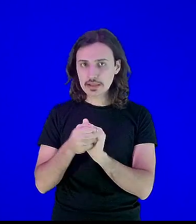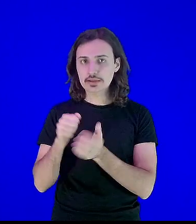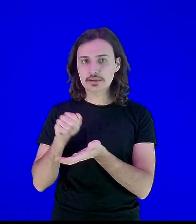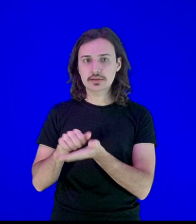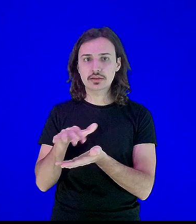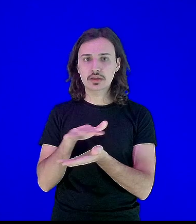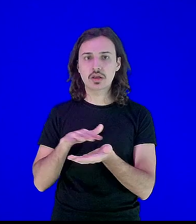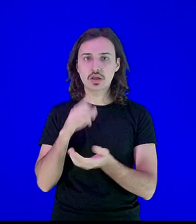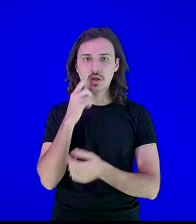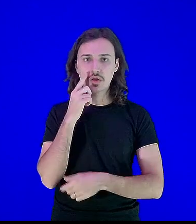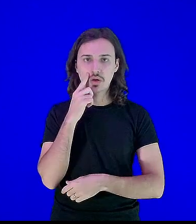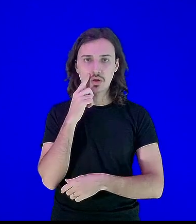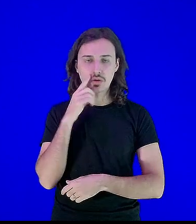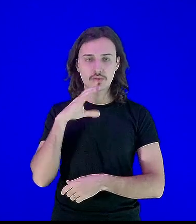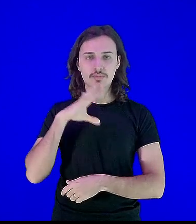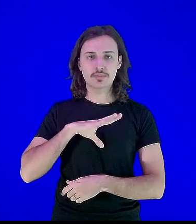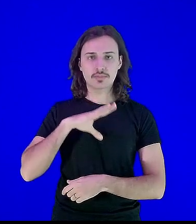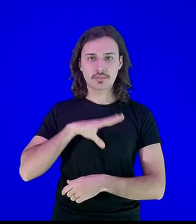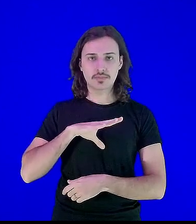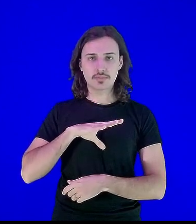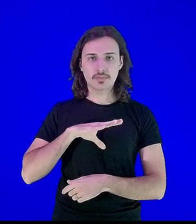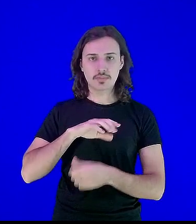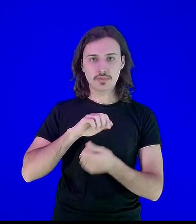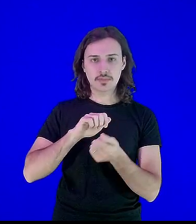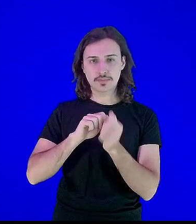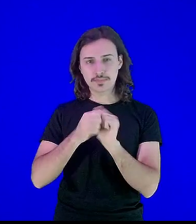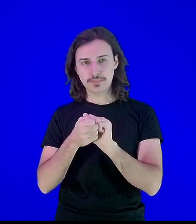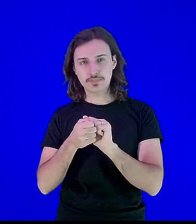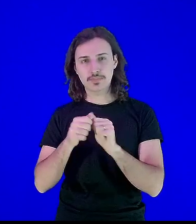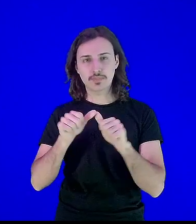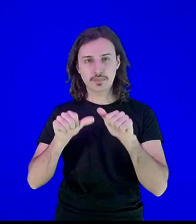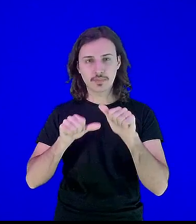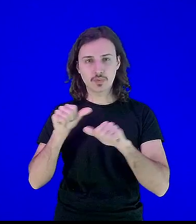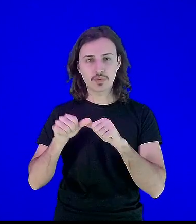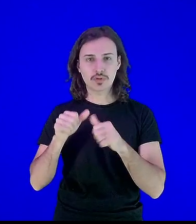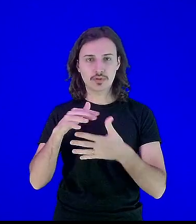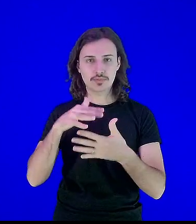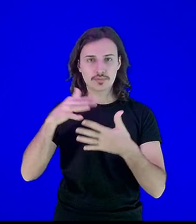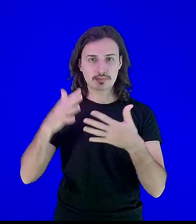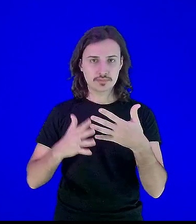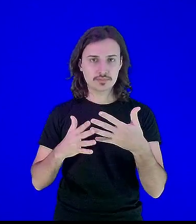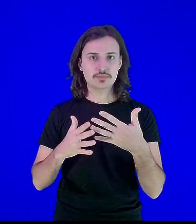I can change it to LIBRAS I can create events